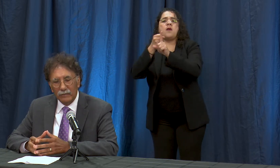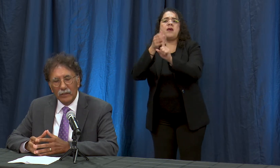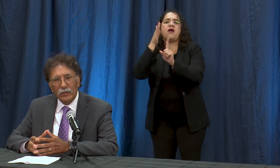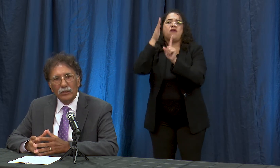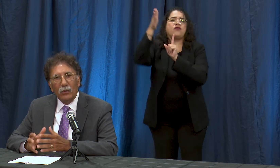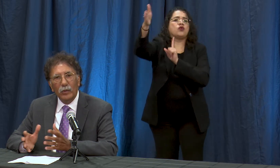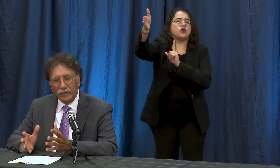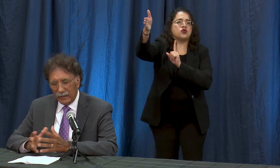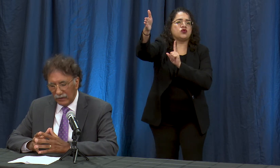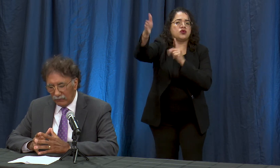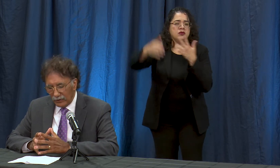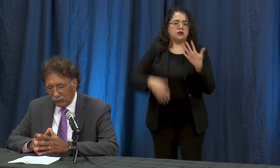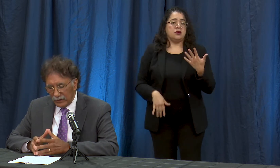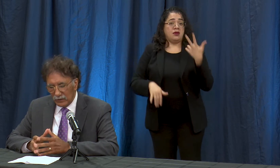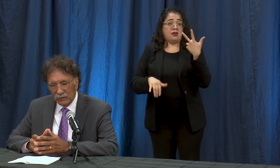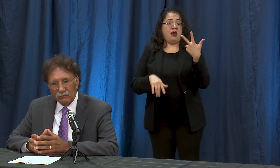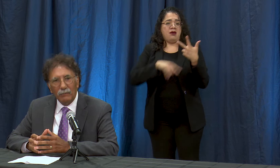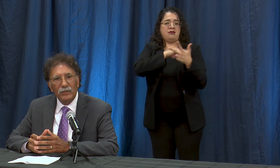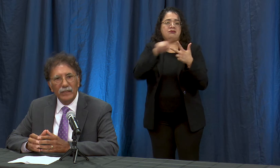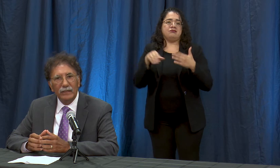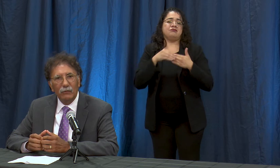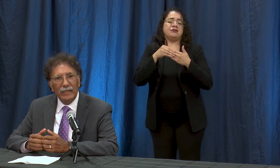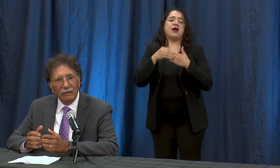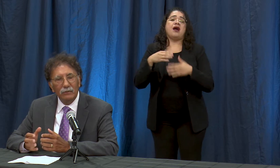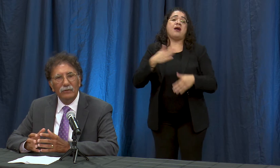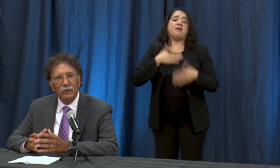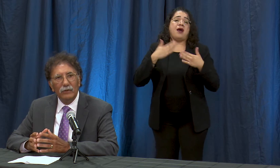So with that I'm very pleased to represent that we have moved forward